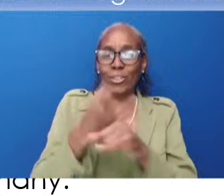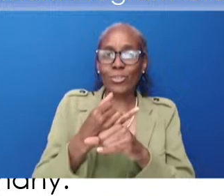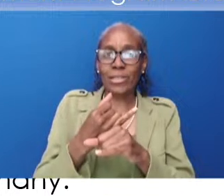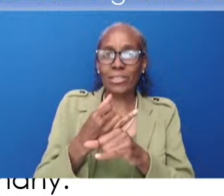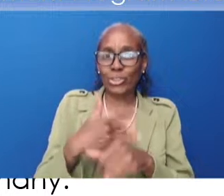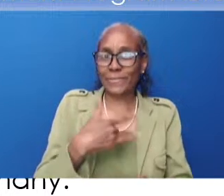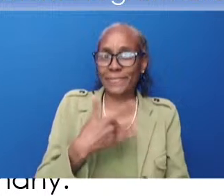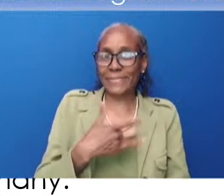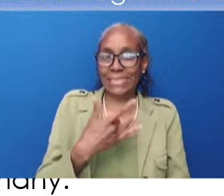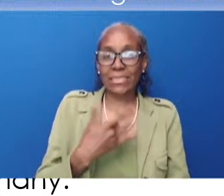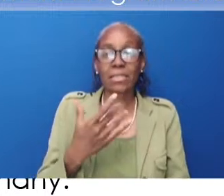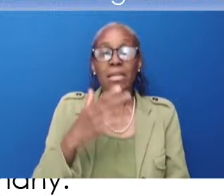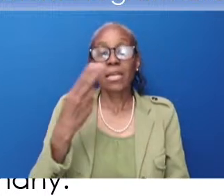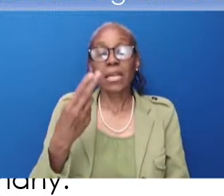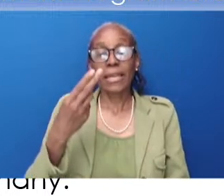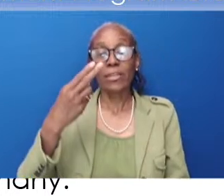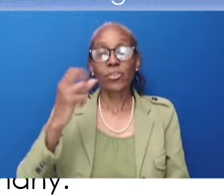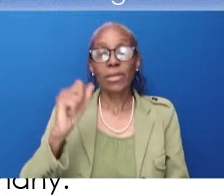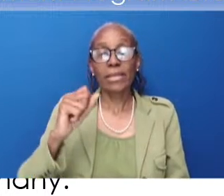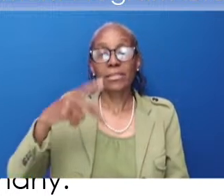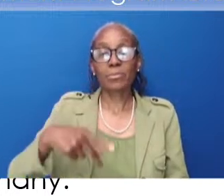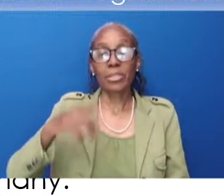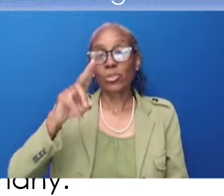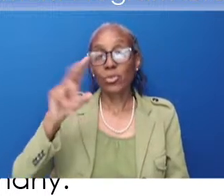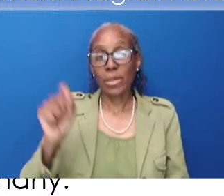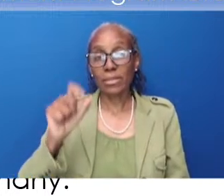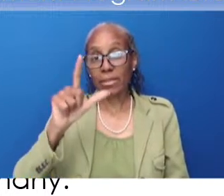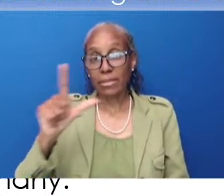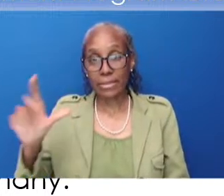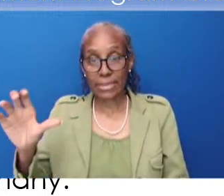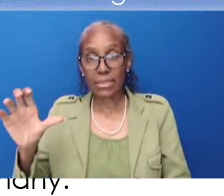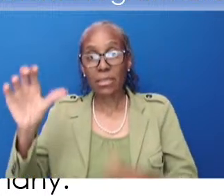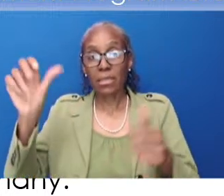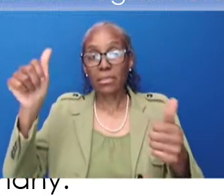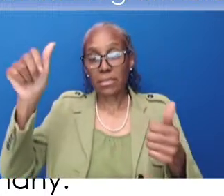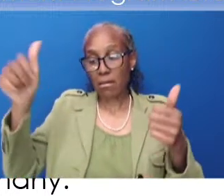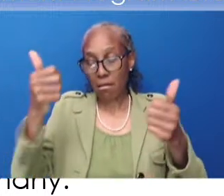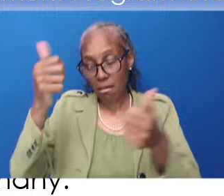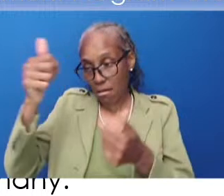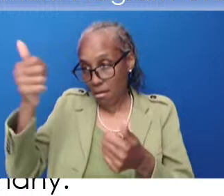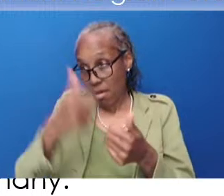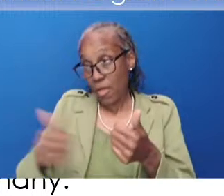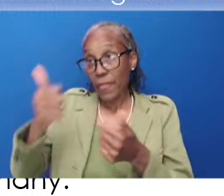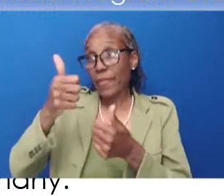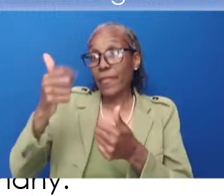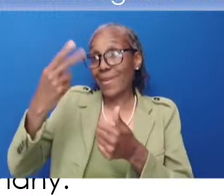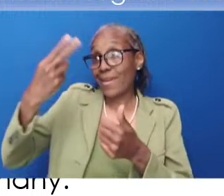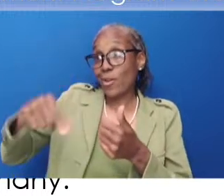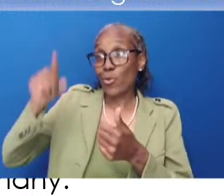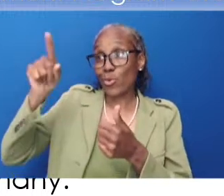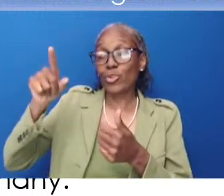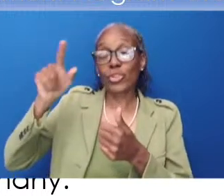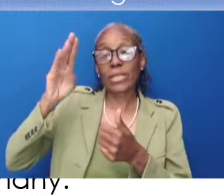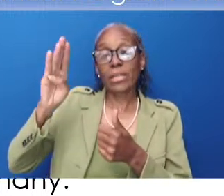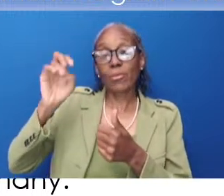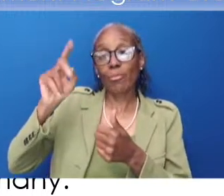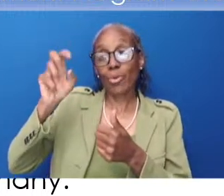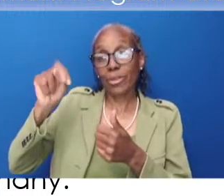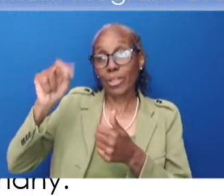COMPANY, SO KEEPING THE